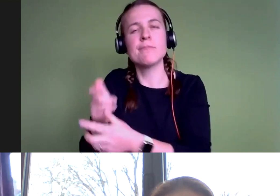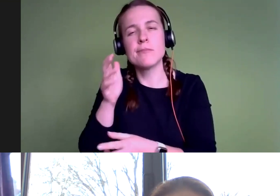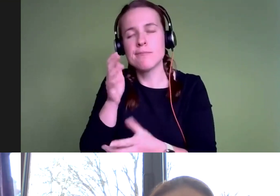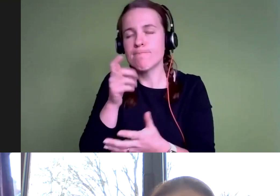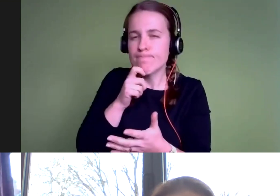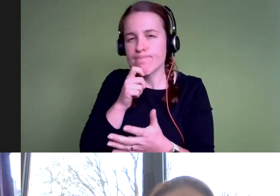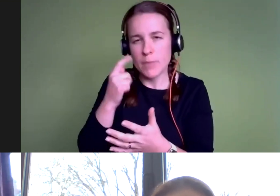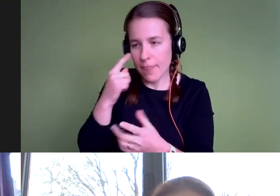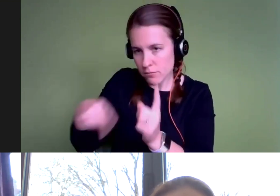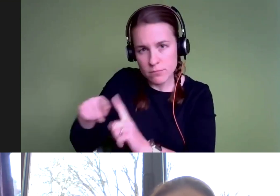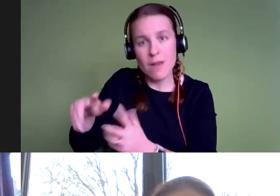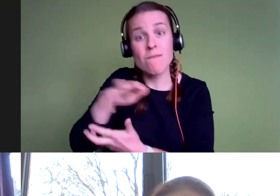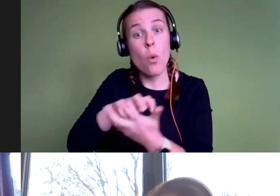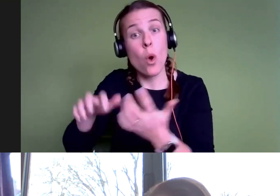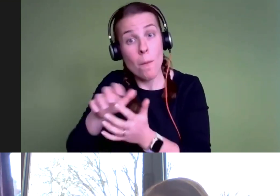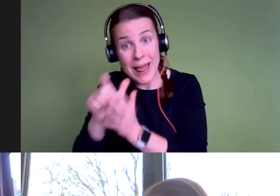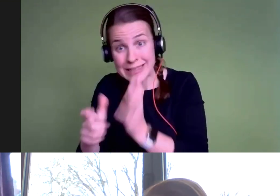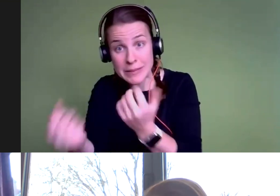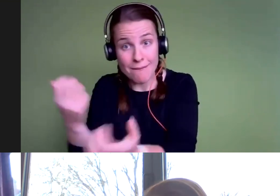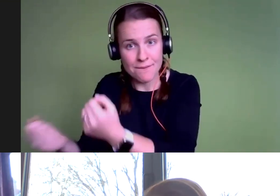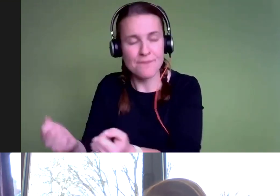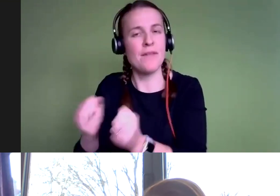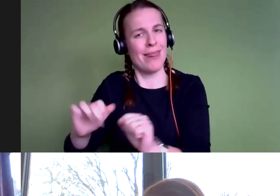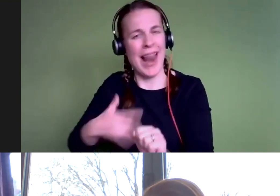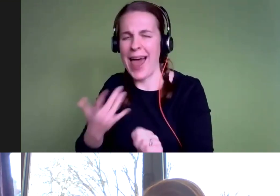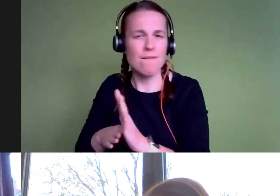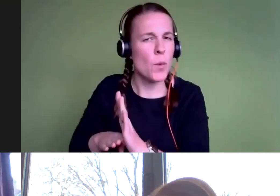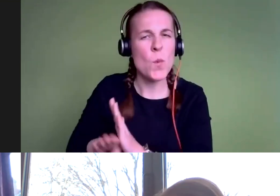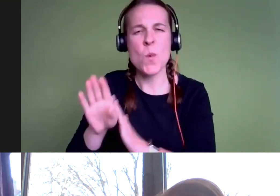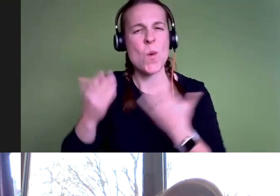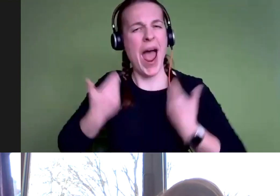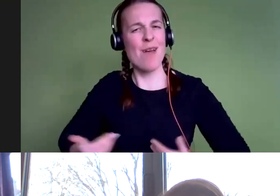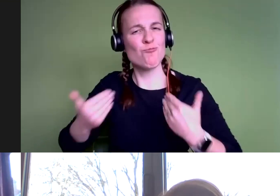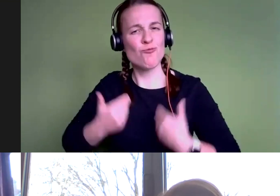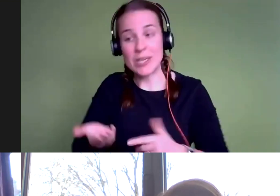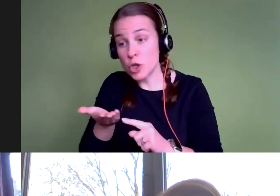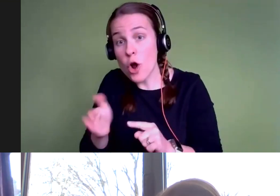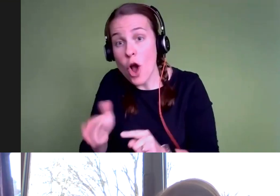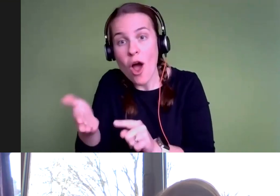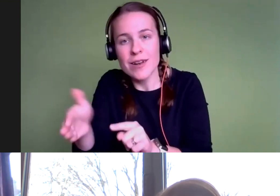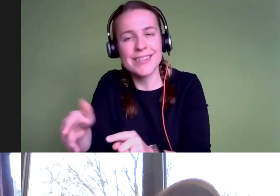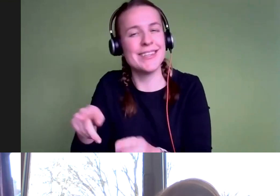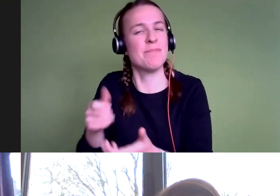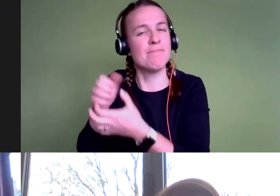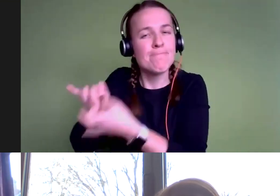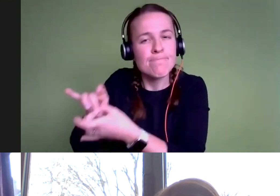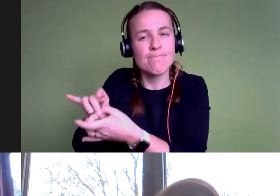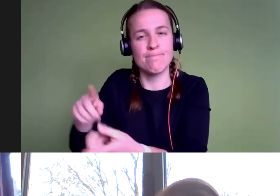We are always thinking about that connection, and communication, for the people that we support, particularly about enriching the lives